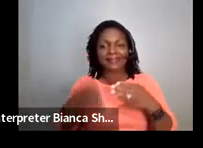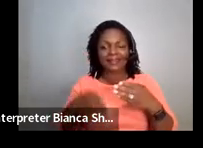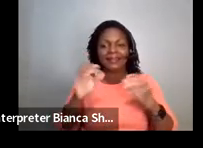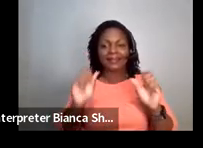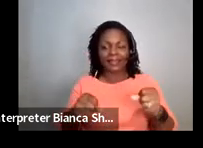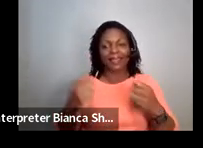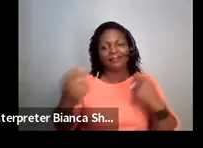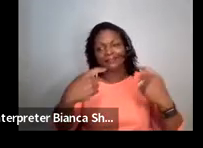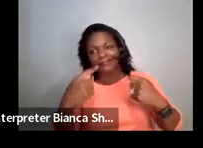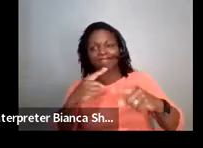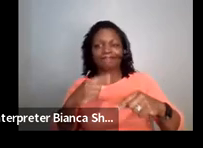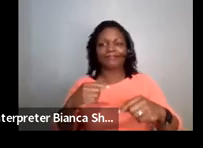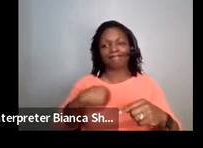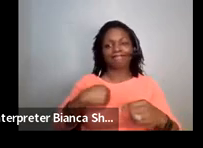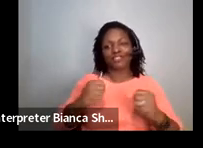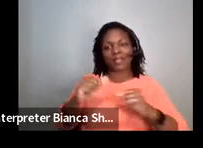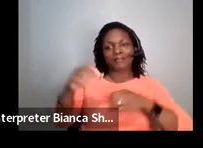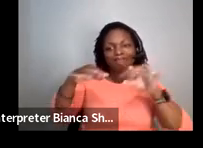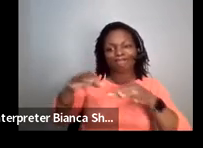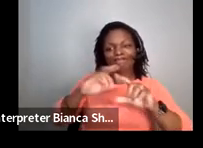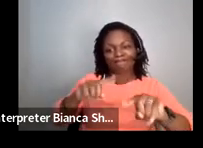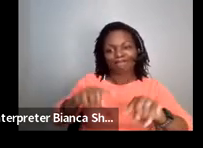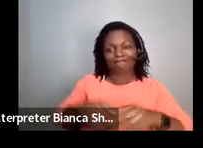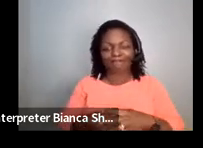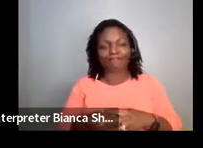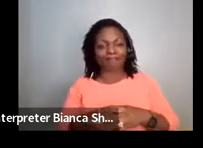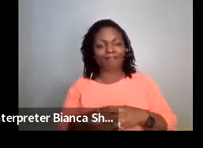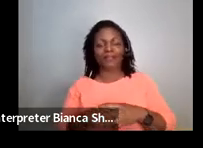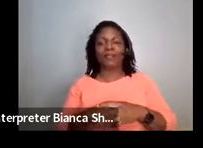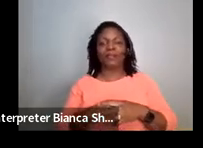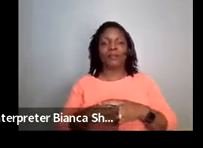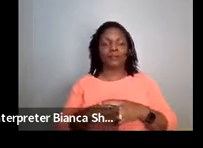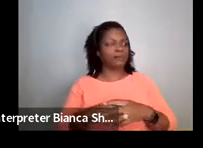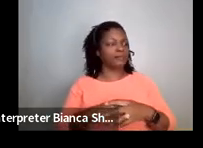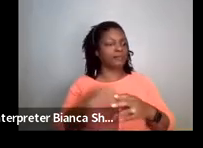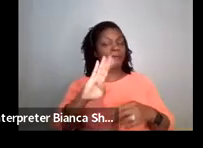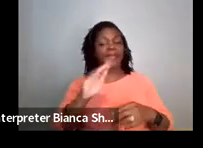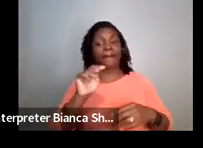about what we may be learning today. Okay, and people can put their questions.